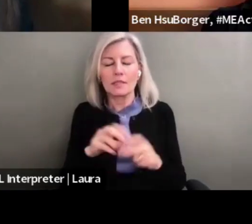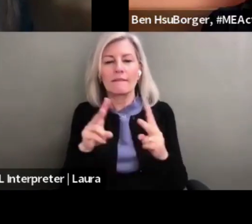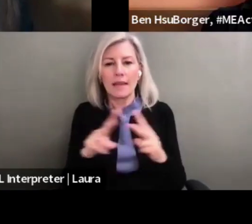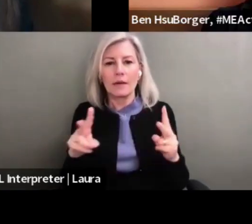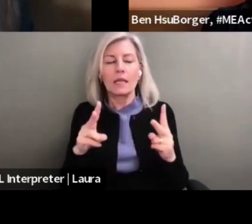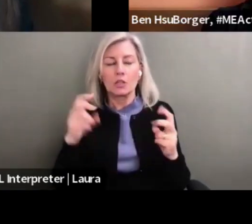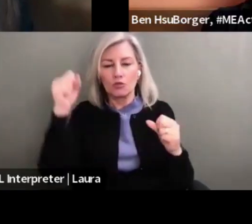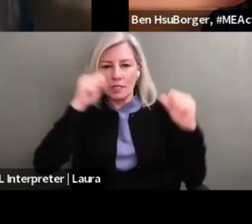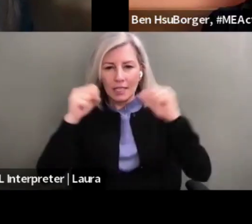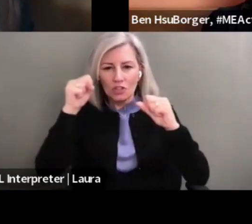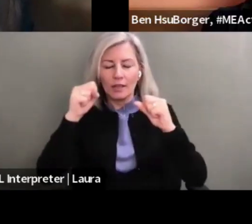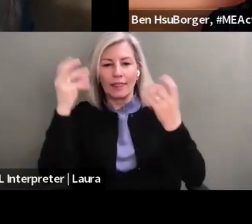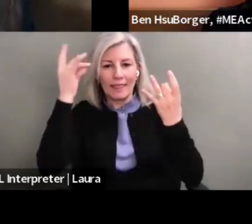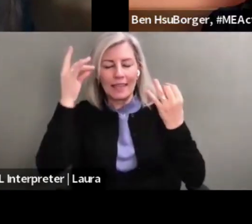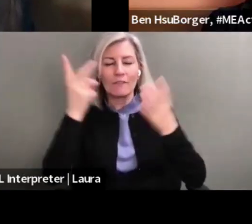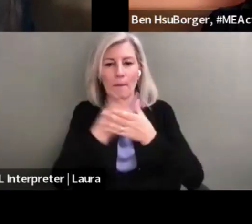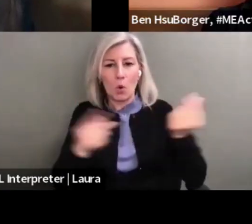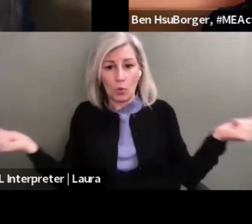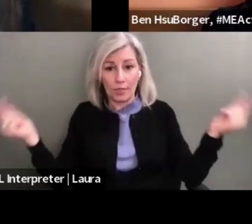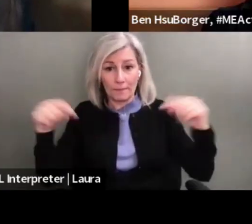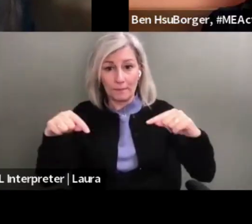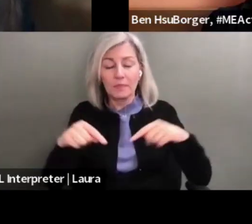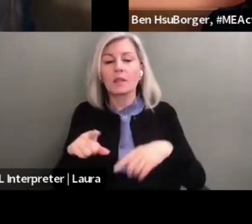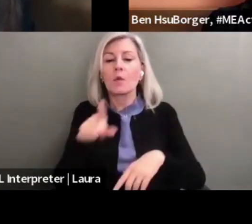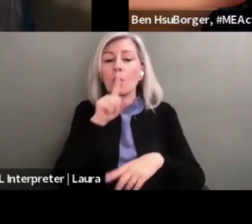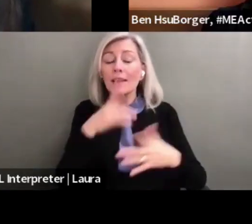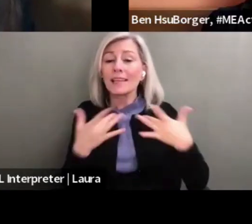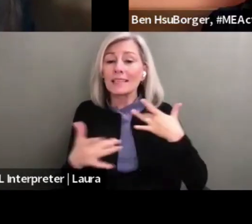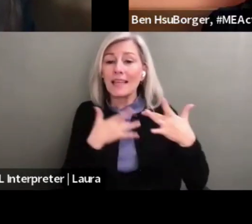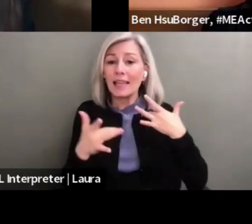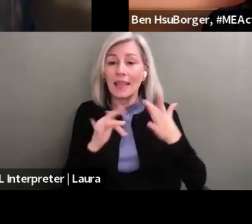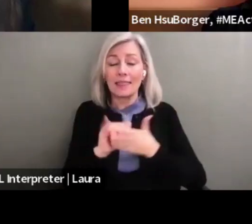that we give Congress and state legislators the opportunity to fix those